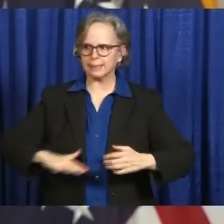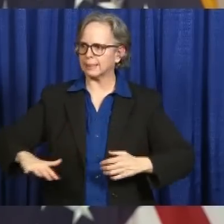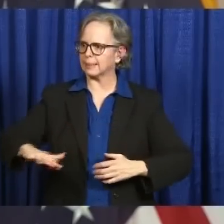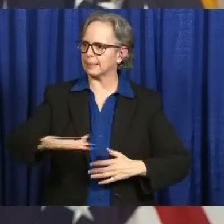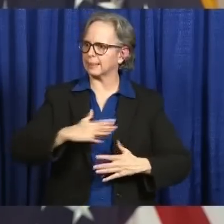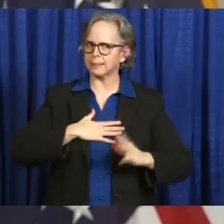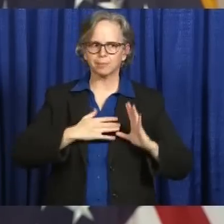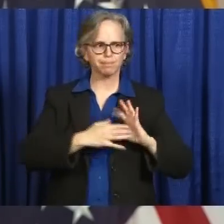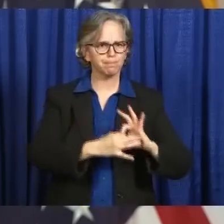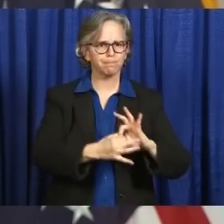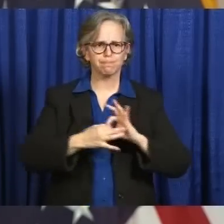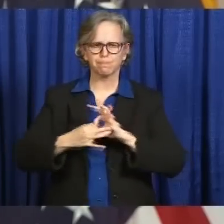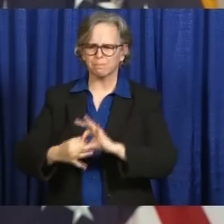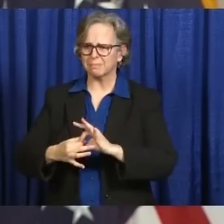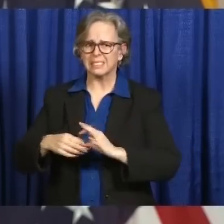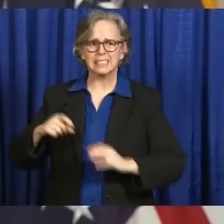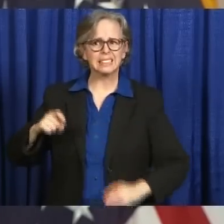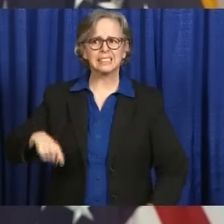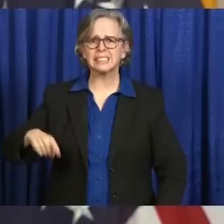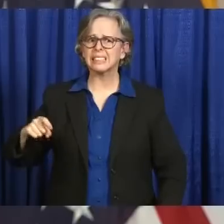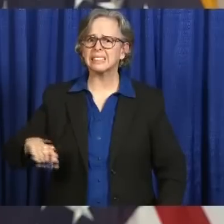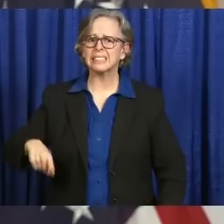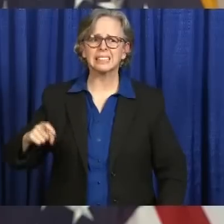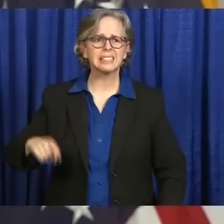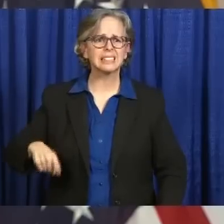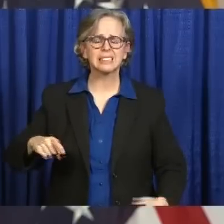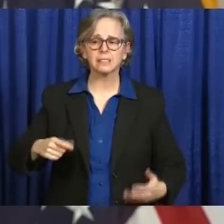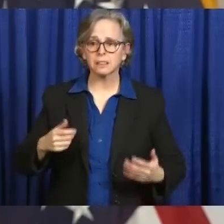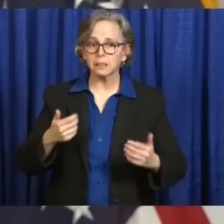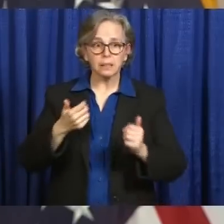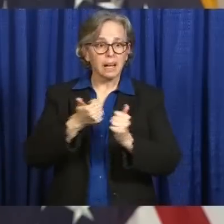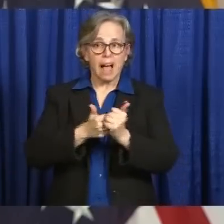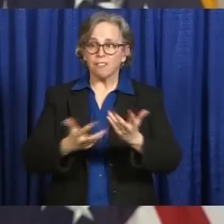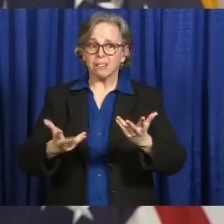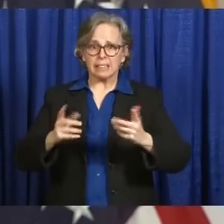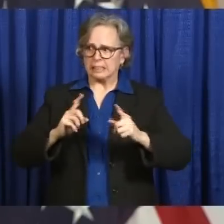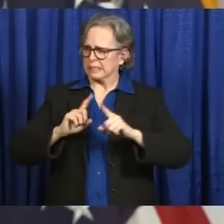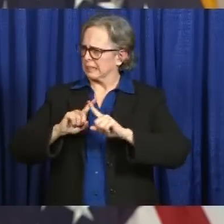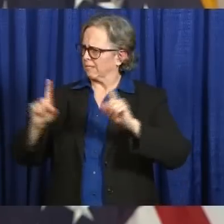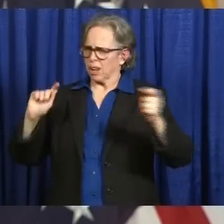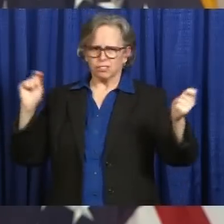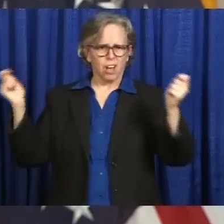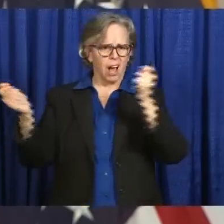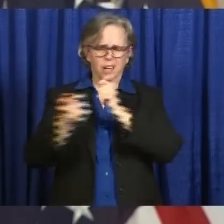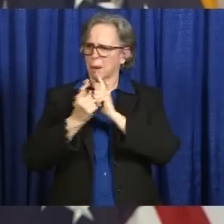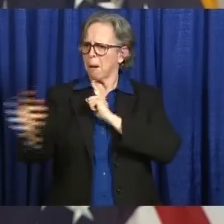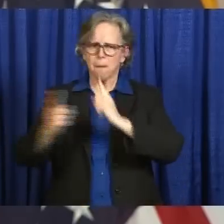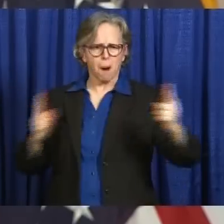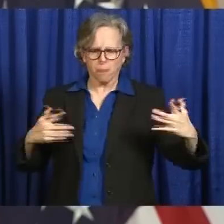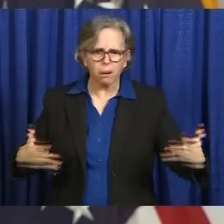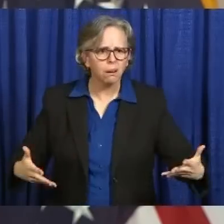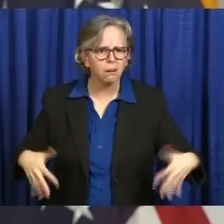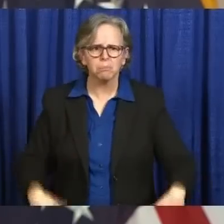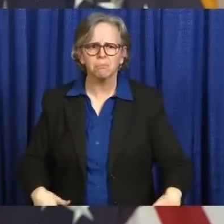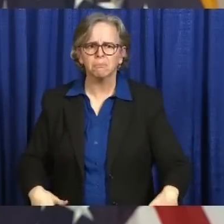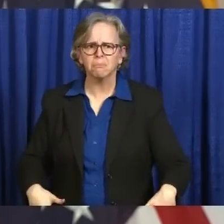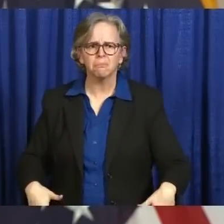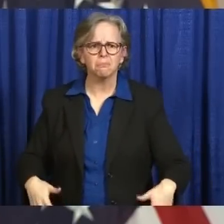AS WELL AS A SENSE OF PURPOSE AND CONNECTION TO COMMUNITY. I WILL SPEND TIME TALKING ABOUT THAT TODAY. HOME HAS TAKING ON A NEW MEANING FOR ALL OF US